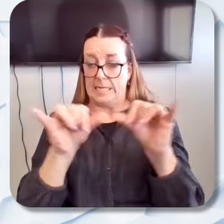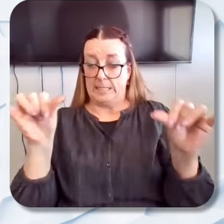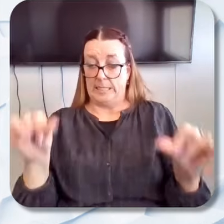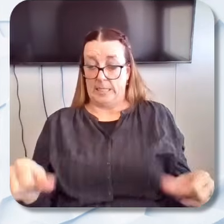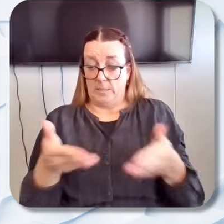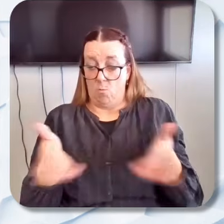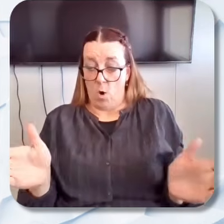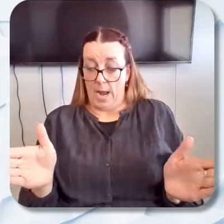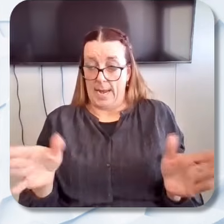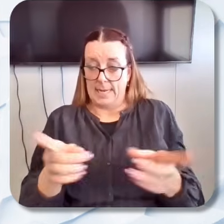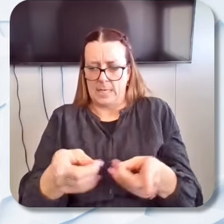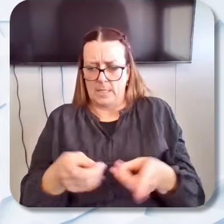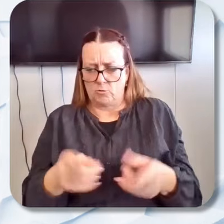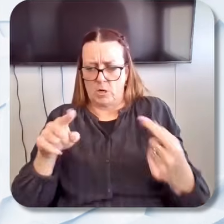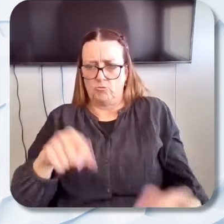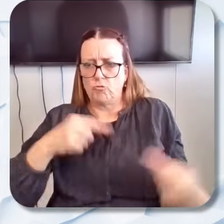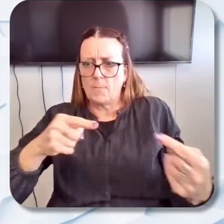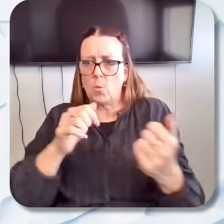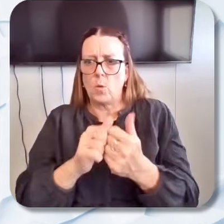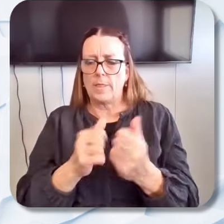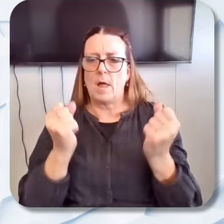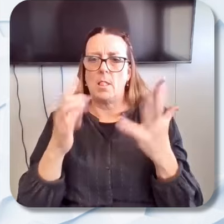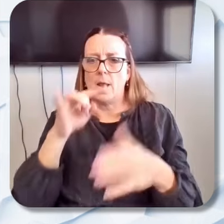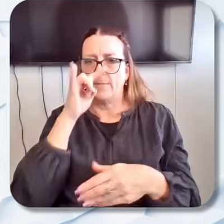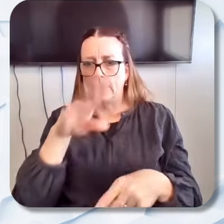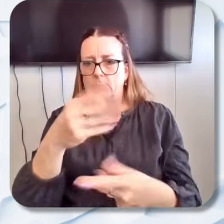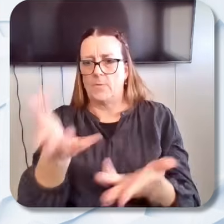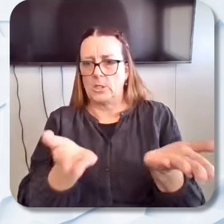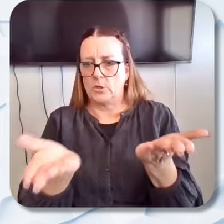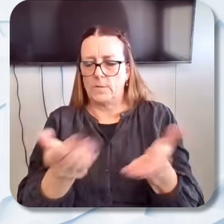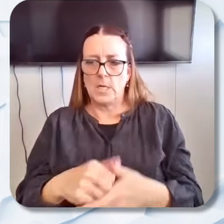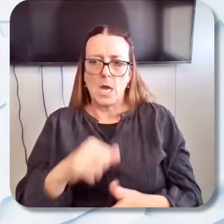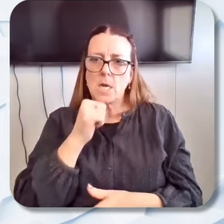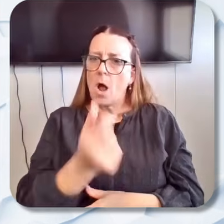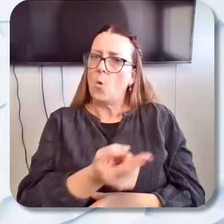having struggles with lots getting lots of kids their services, not one or 2 kids, but